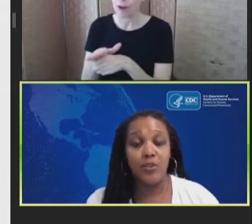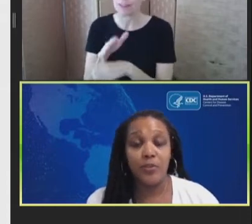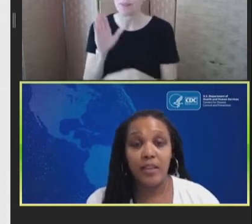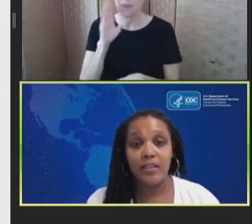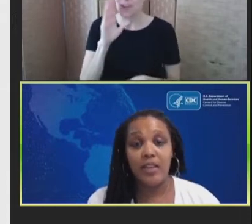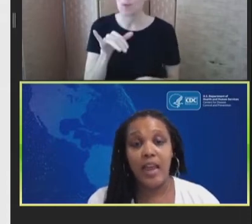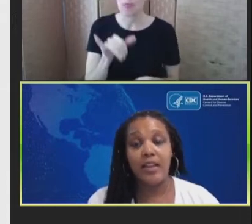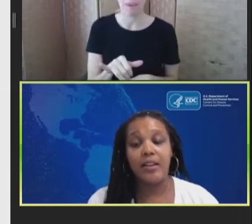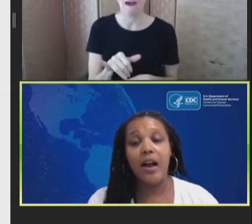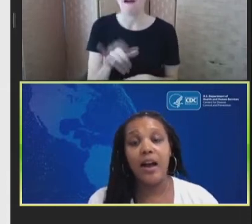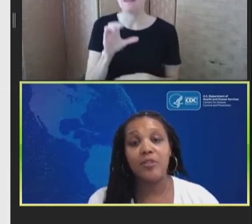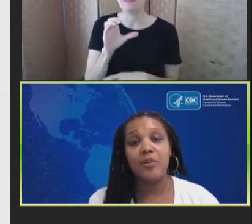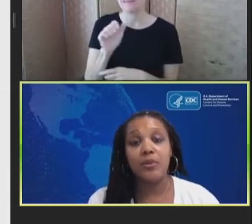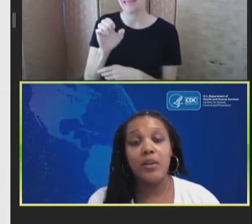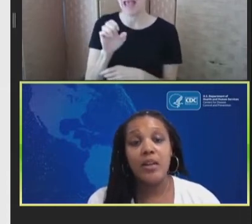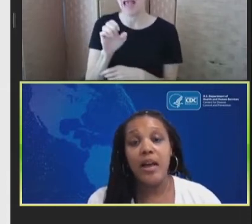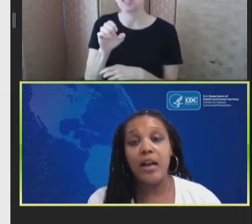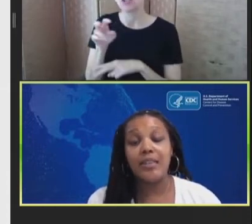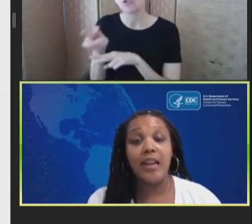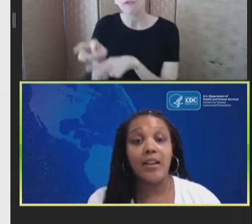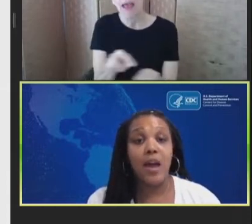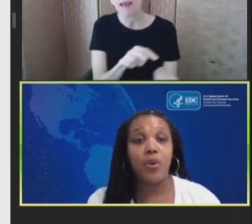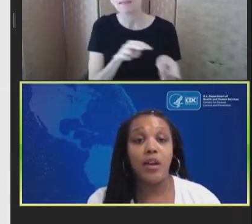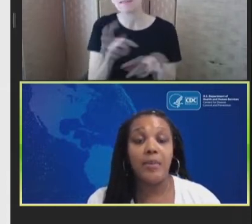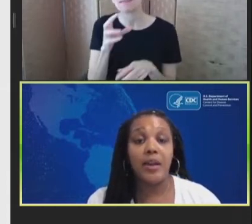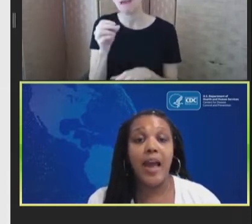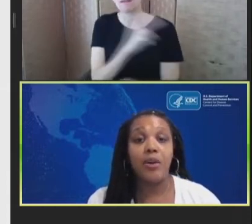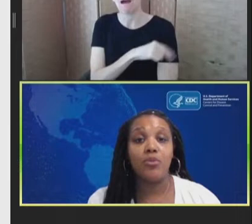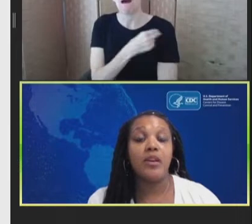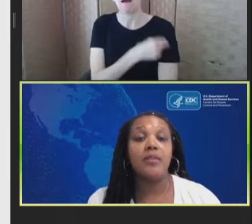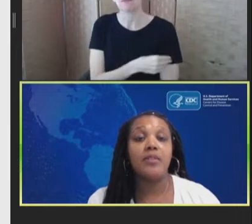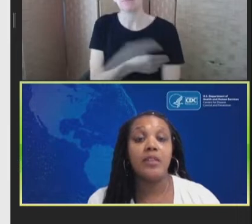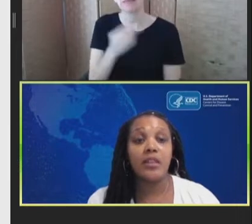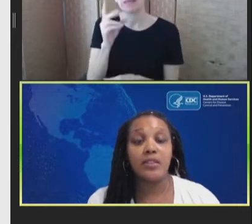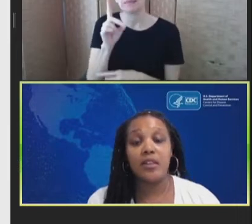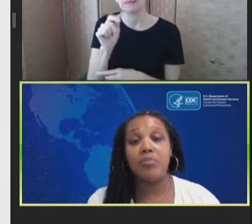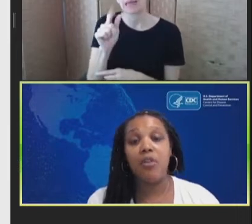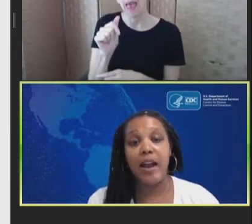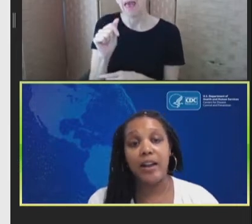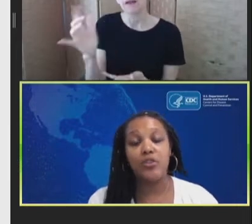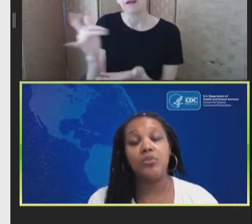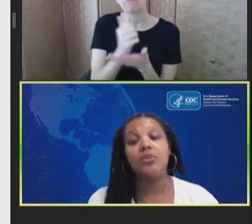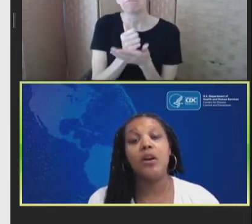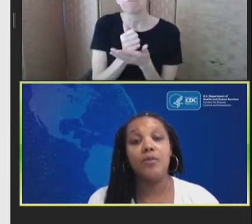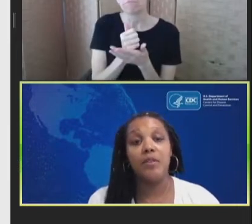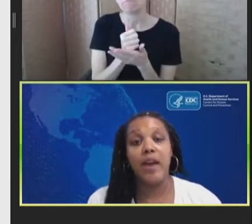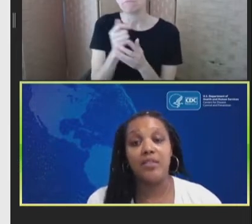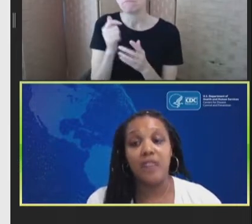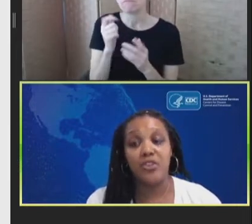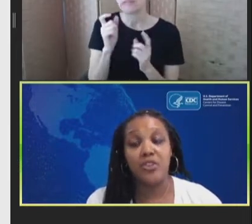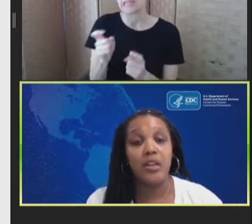case surveillance and hospital data that were coming out of CDC prior to COVID vaccination